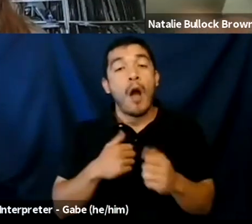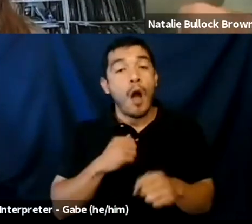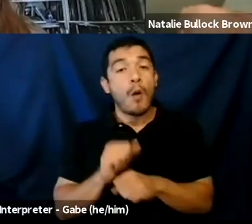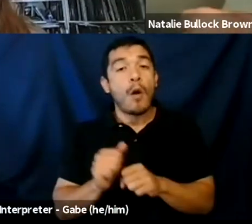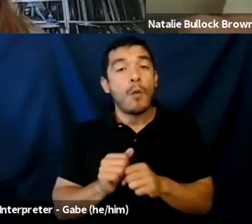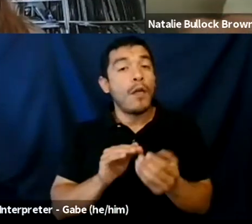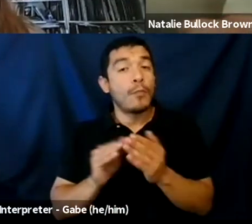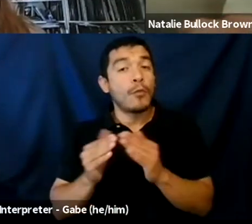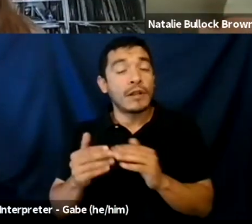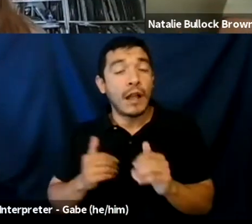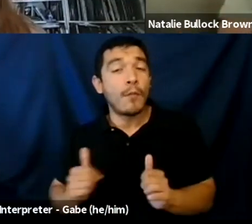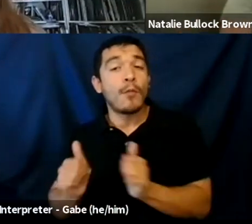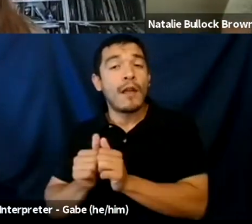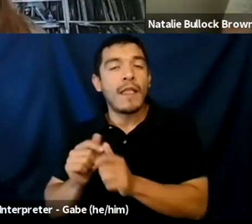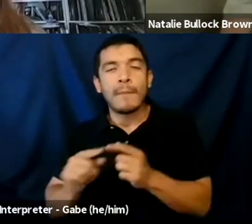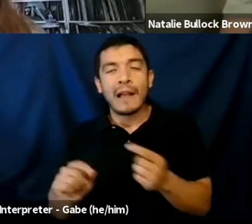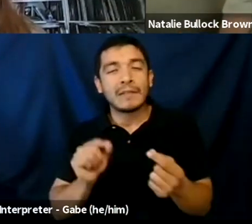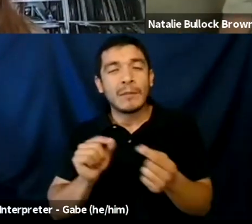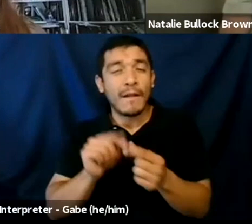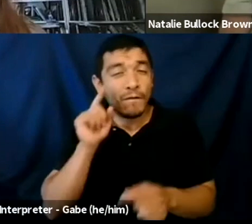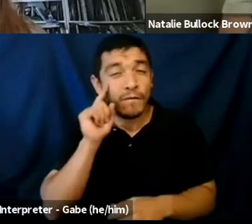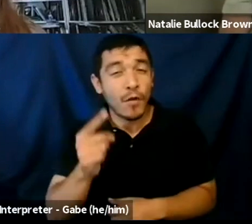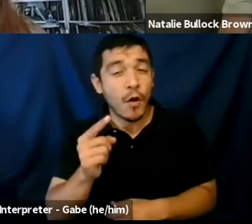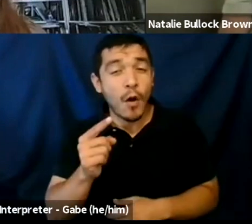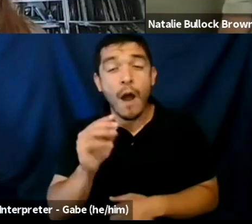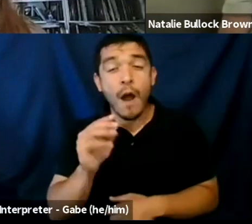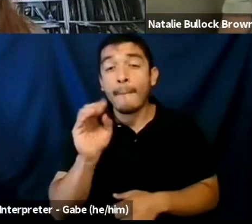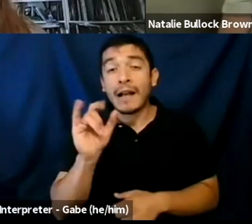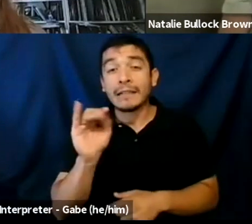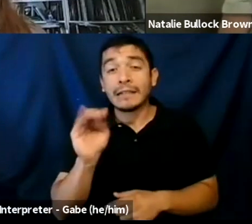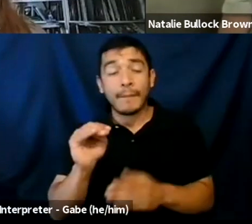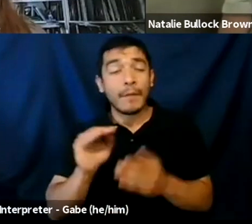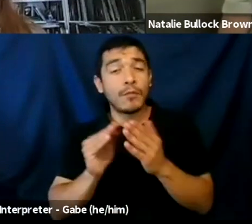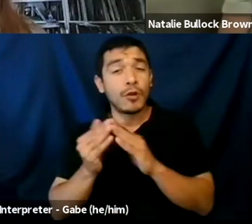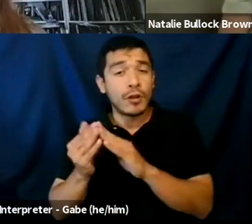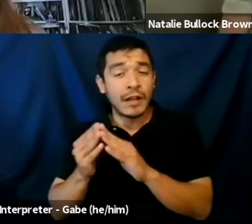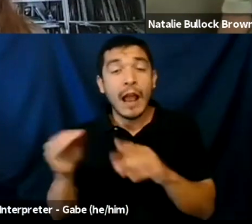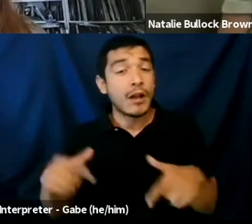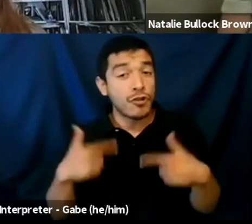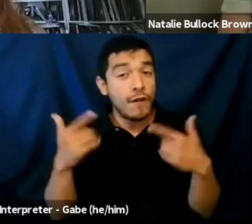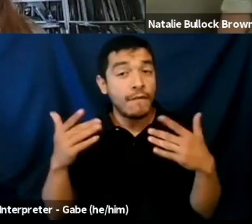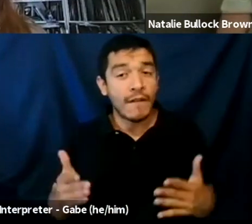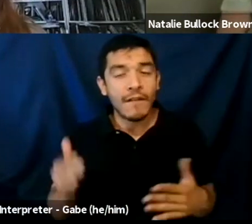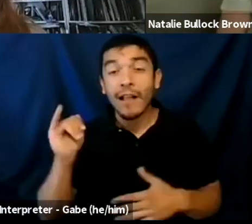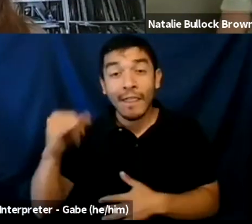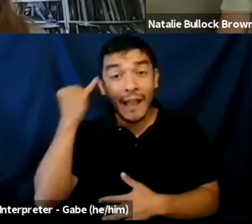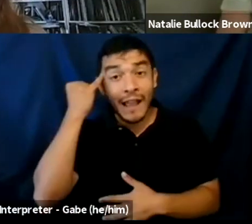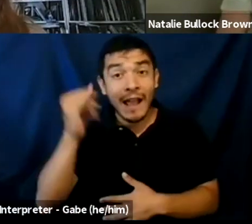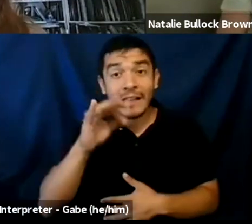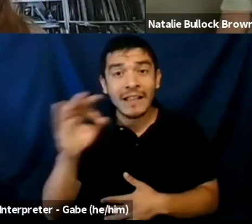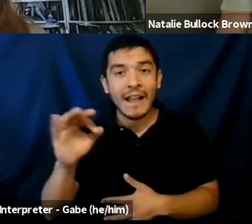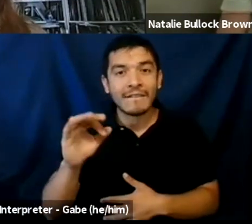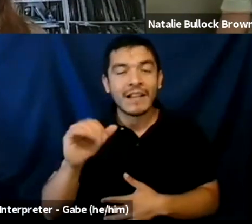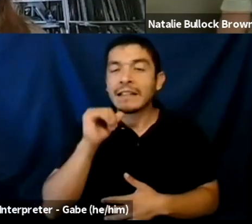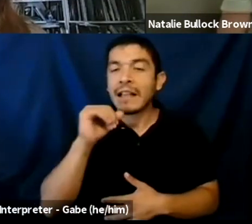but specifically for Muslim communities and Muslim survivors, this idea of Islamophobia comes up, right?